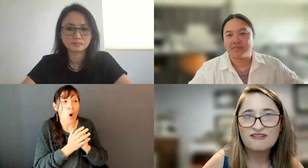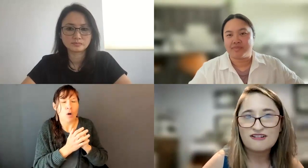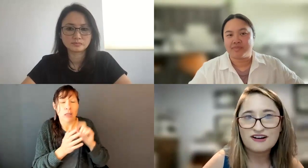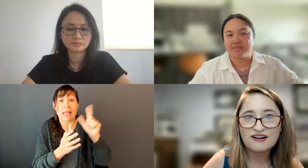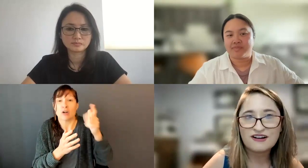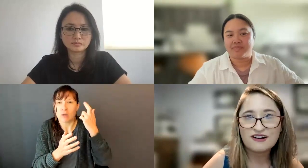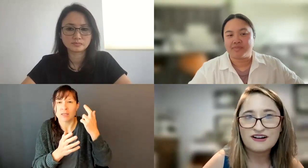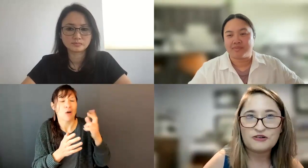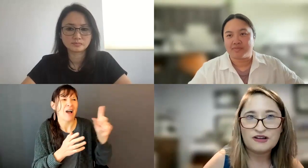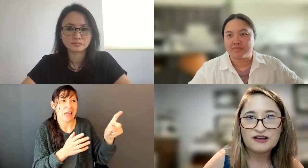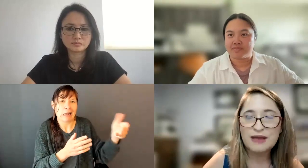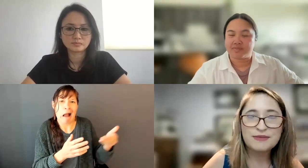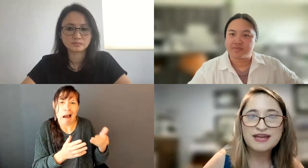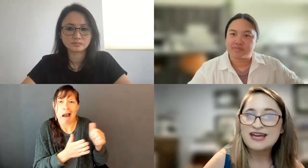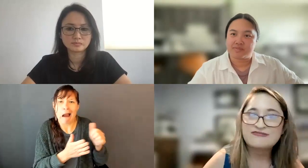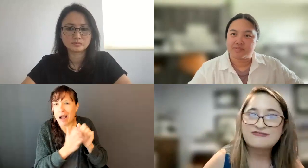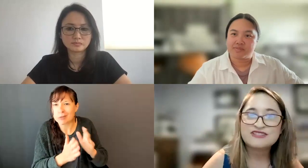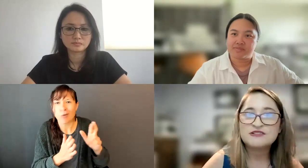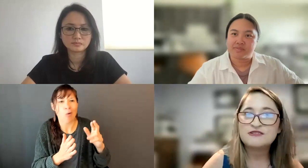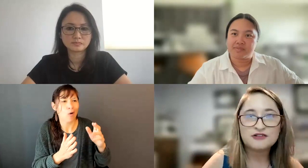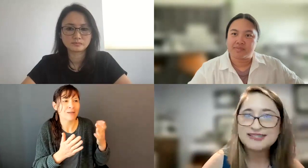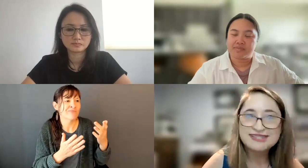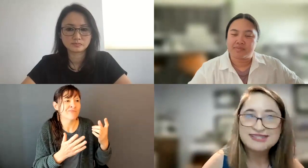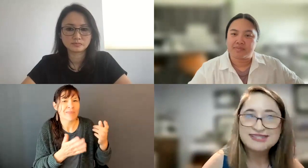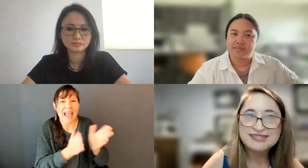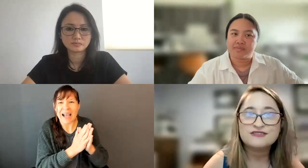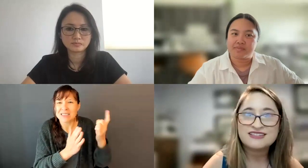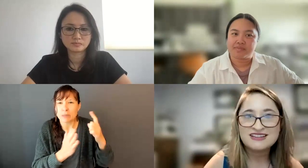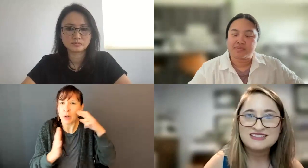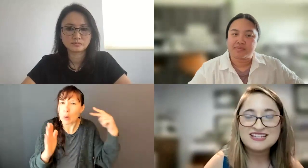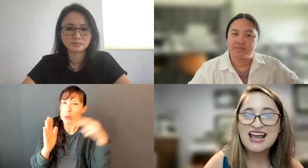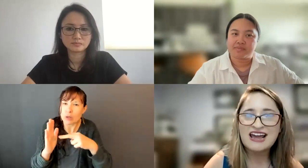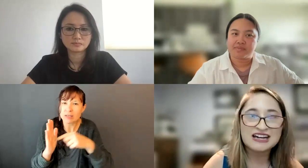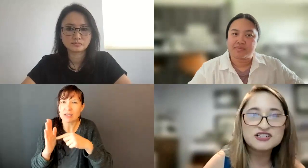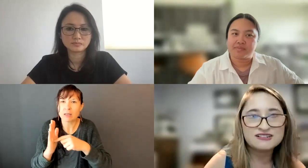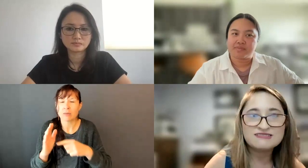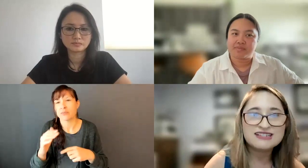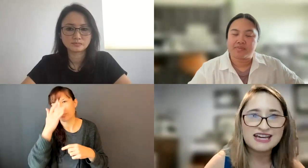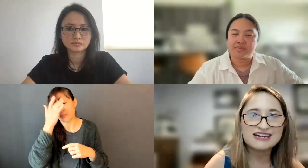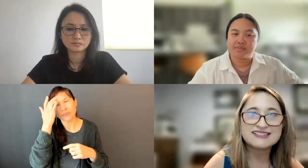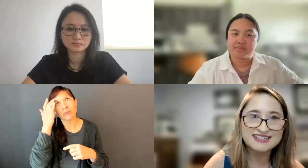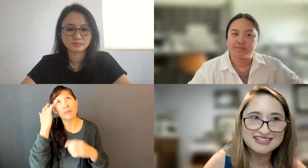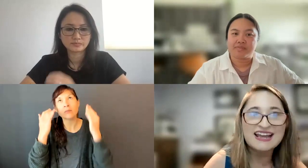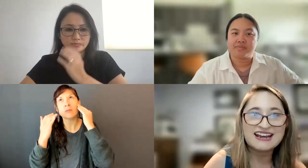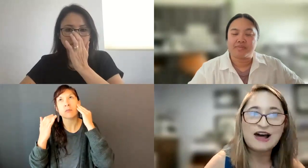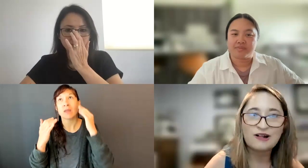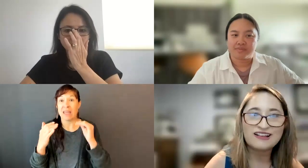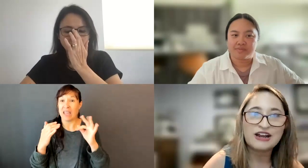Or, "Maybe if I have to do 175 emails today, "I should get an assistant and, you know,